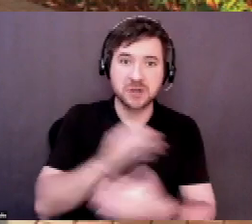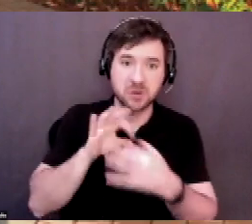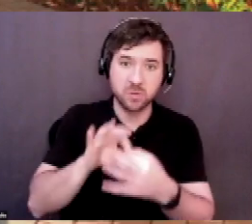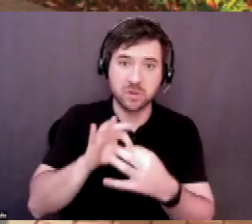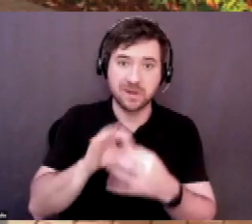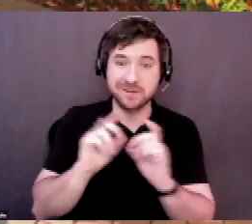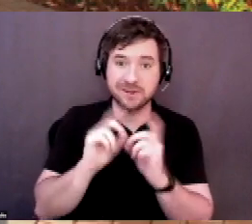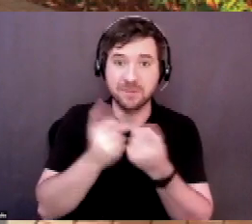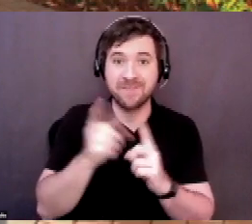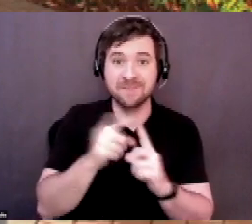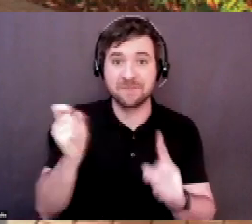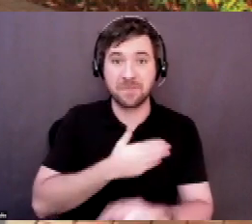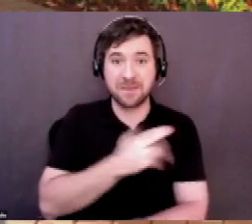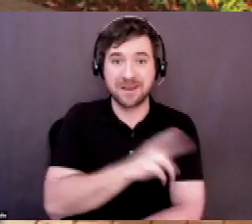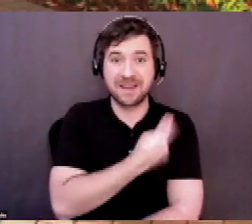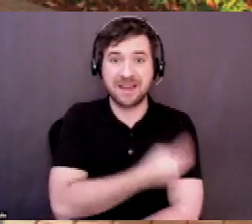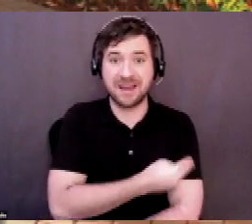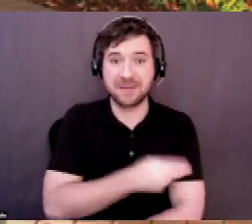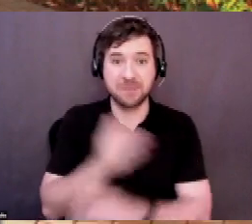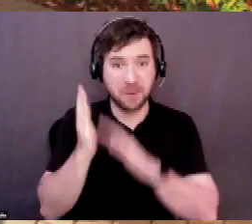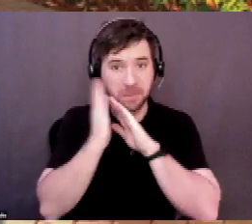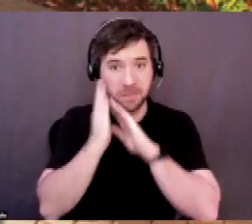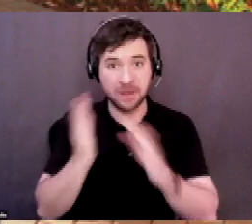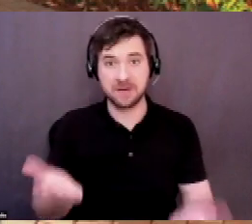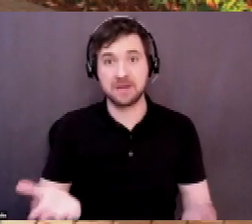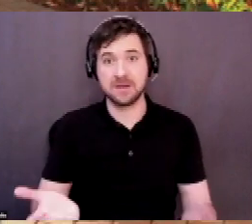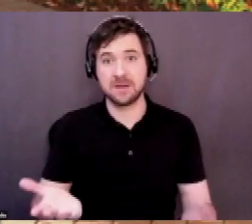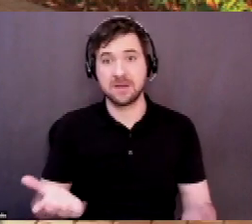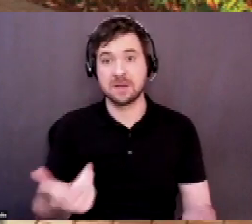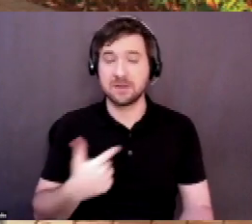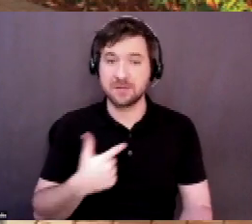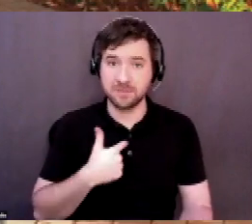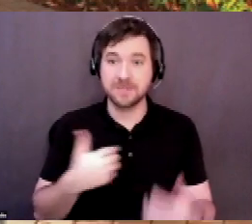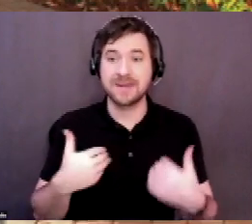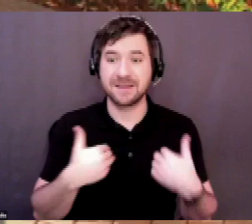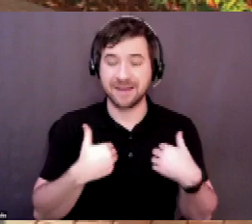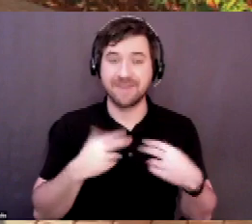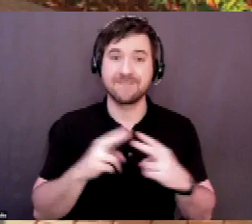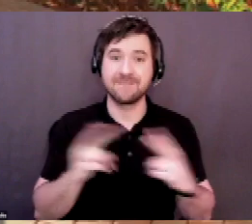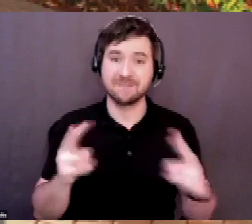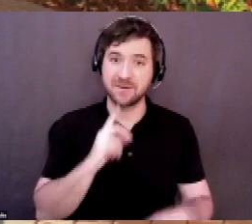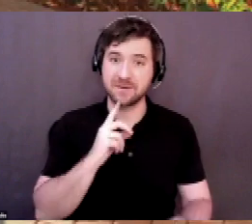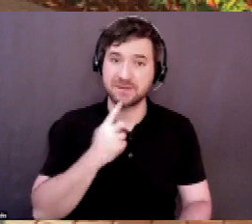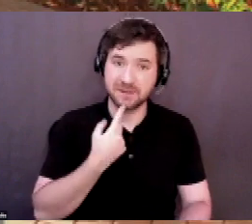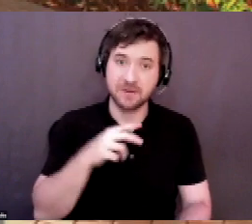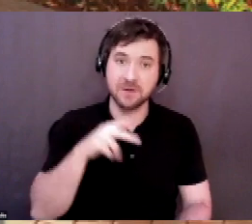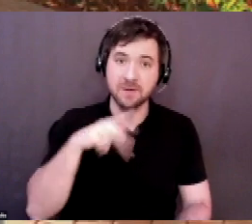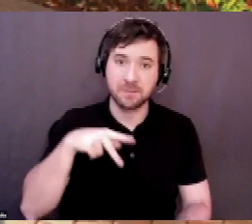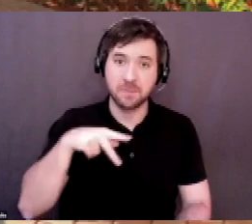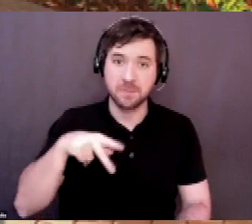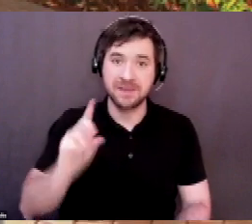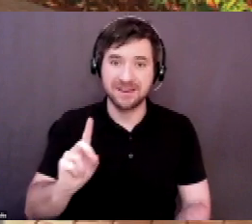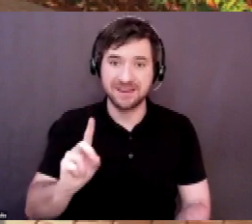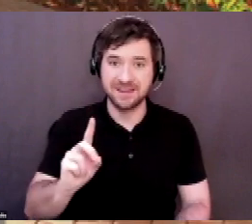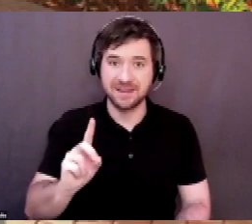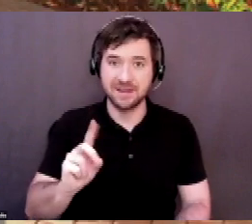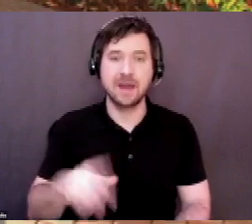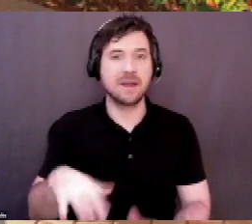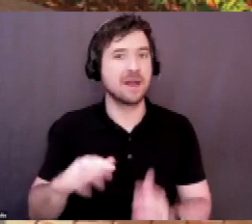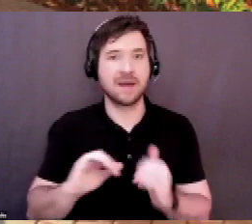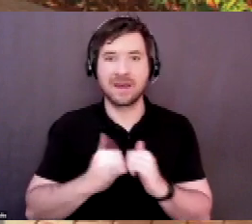I had severe PPD which manifested as anxiety from that.